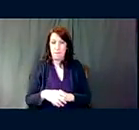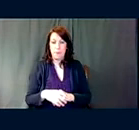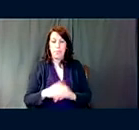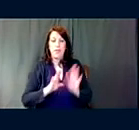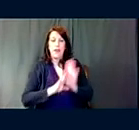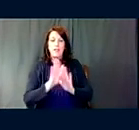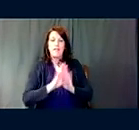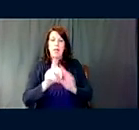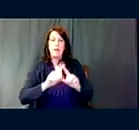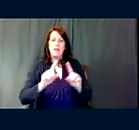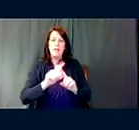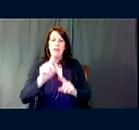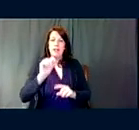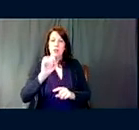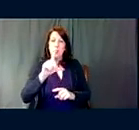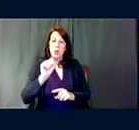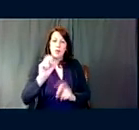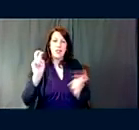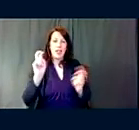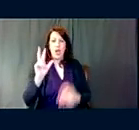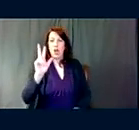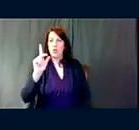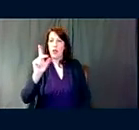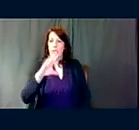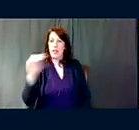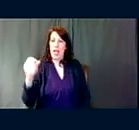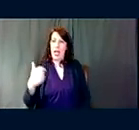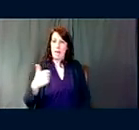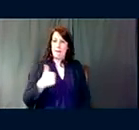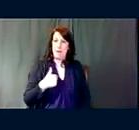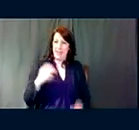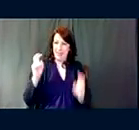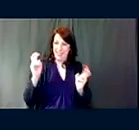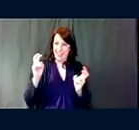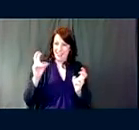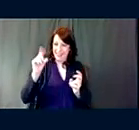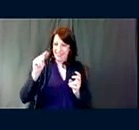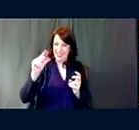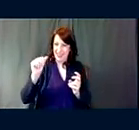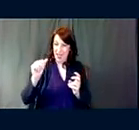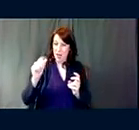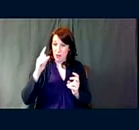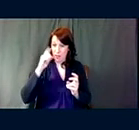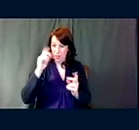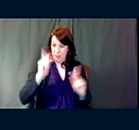SO, WITH THE DEVELOPMENT OF TOOLS SUCH AS 23ANDME, HAVE YOU FOUND THAT INDIVIDUALS ARE MORE